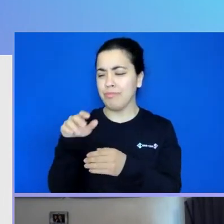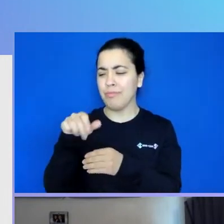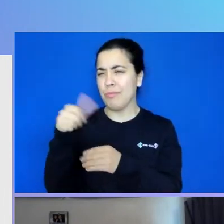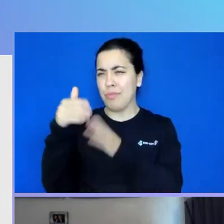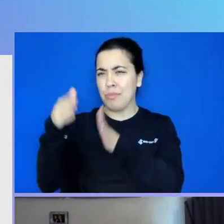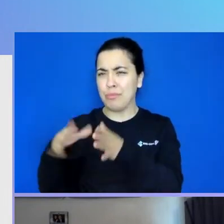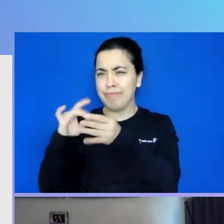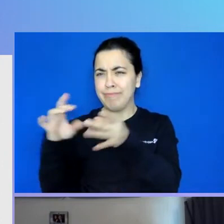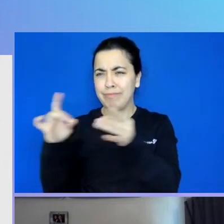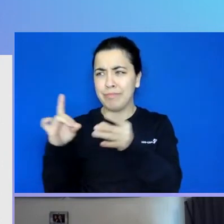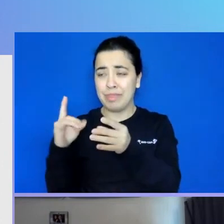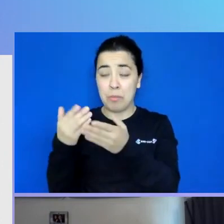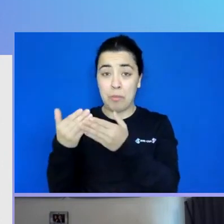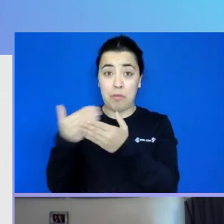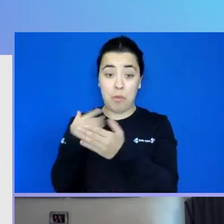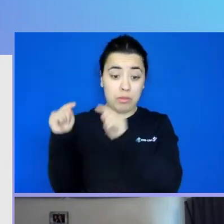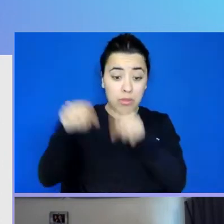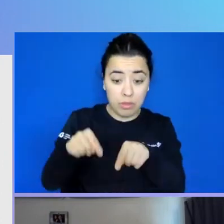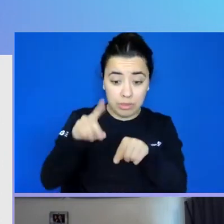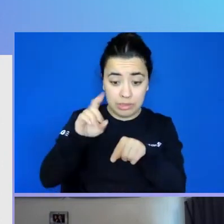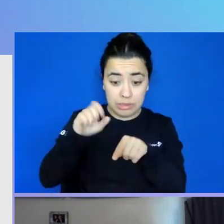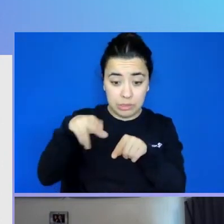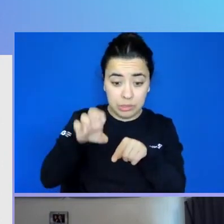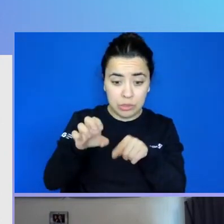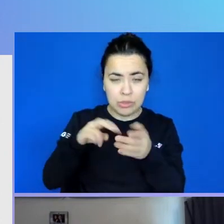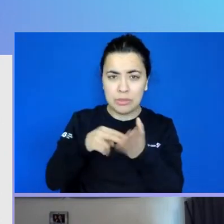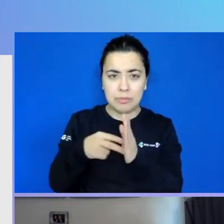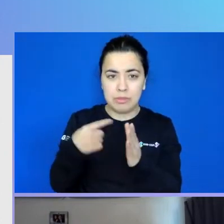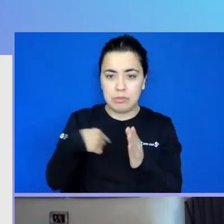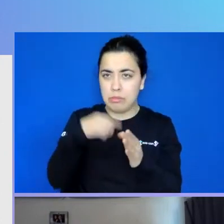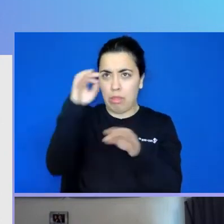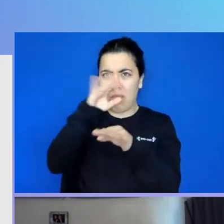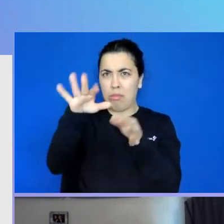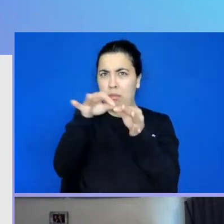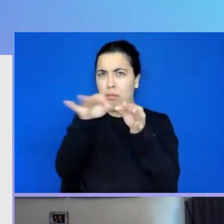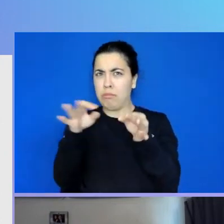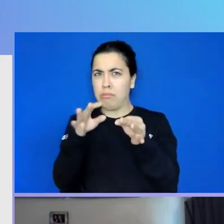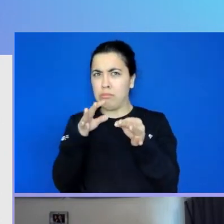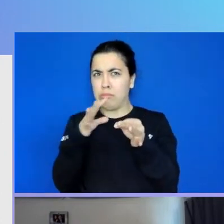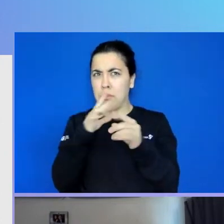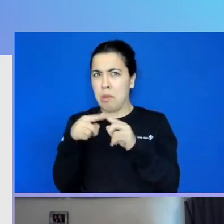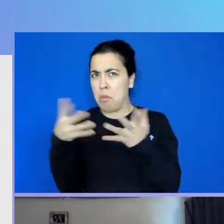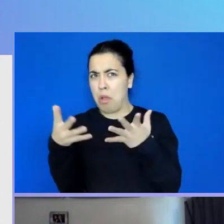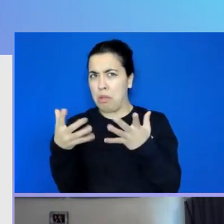in this case, there's a need for your QA team to know what to